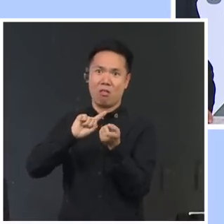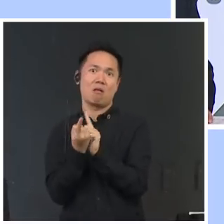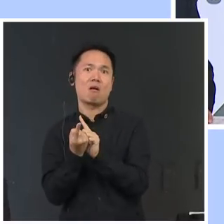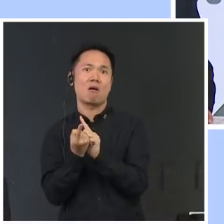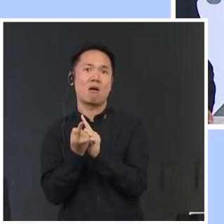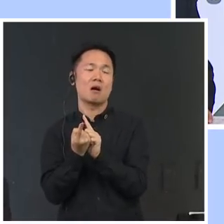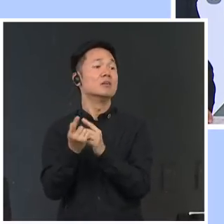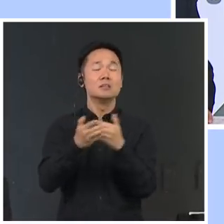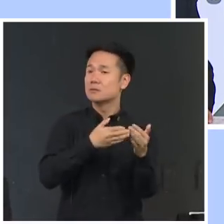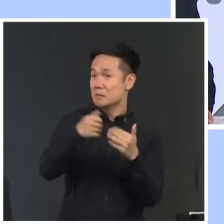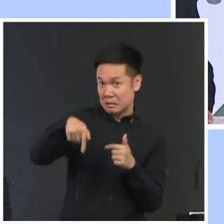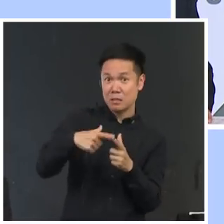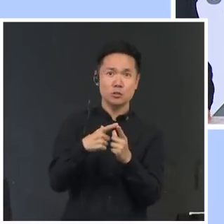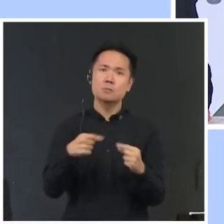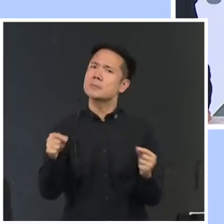will no longer be eliminated from Deaf education was adopted.